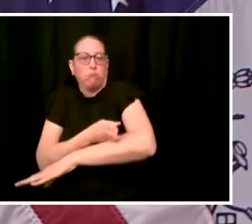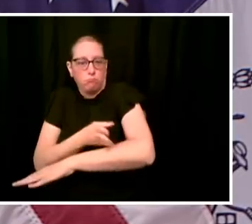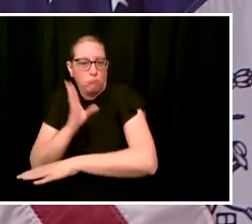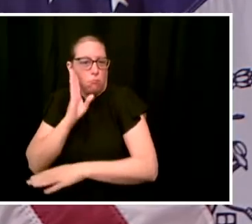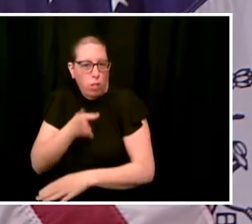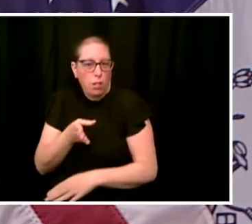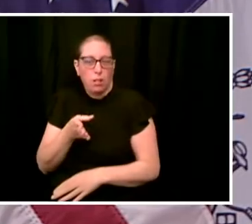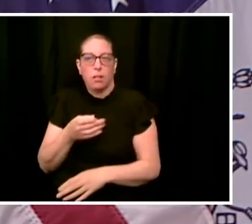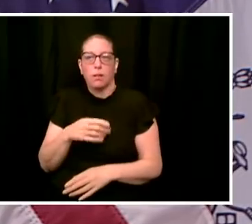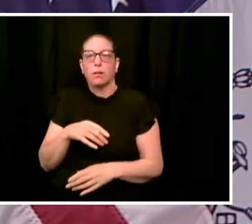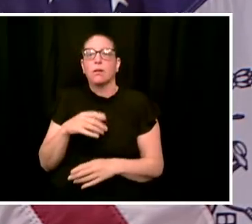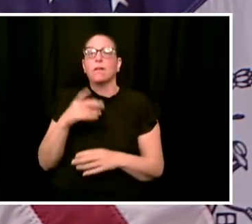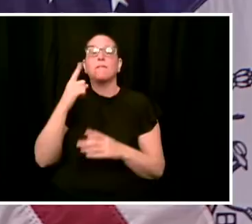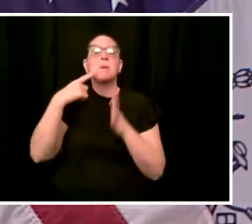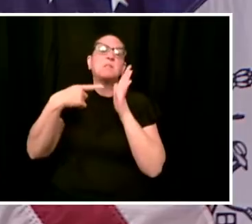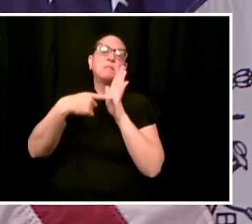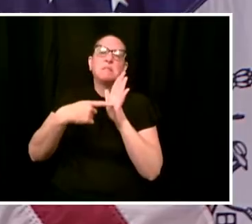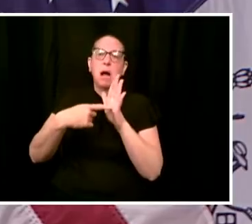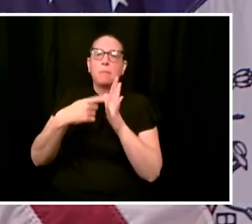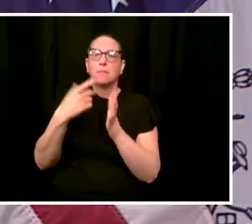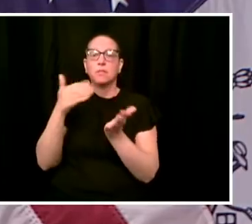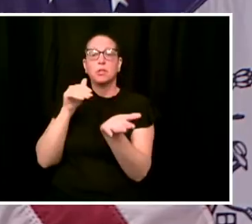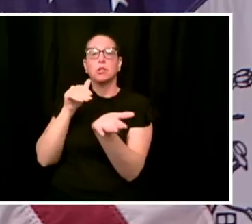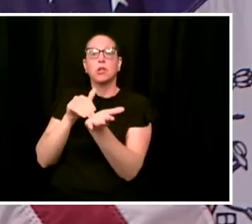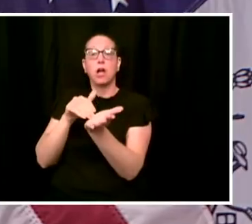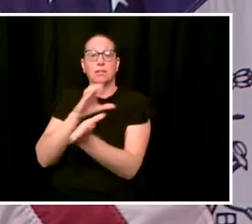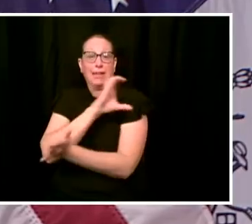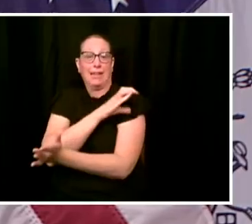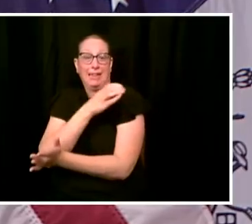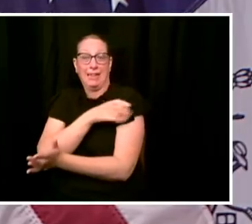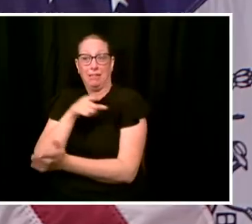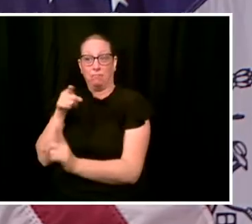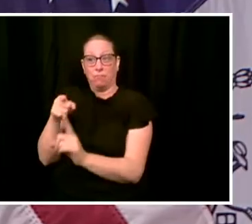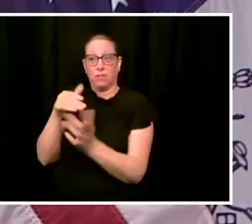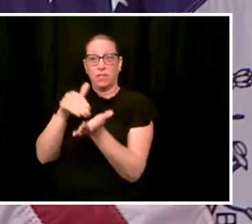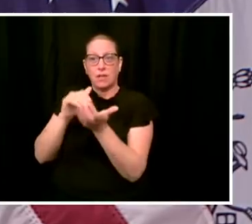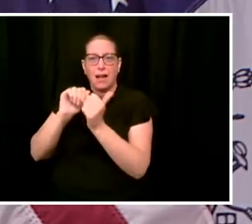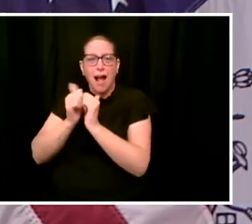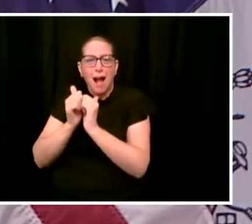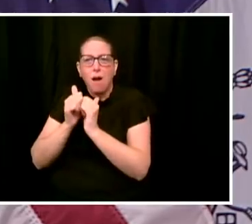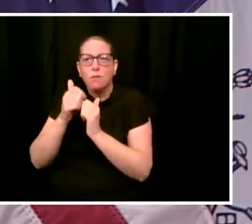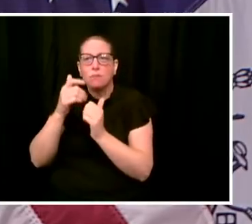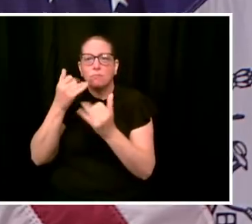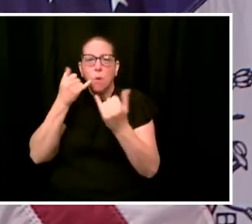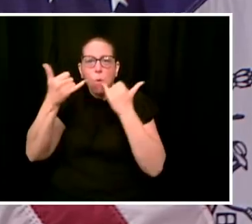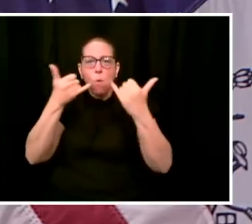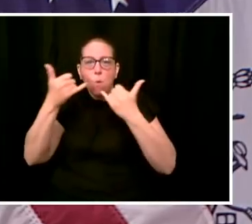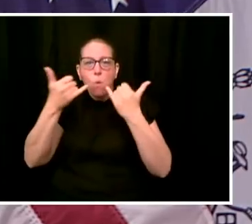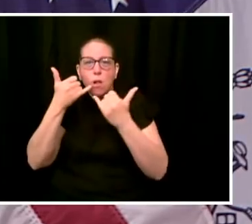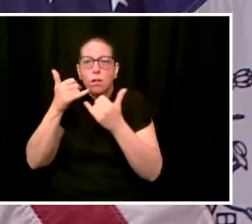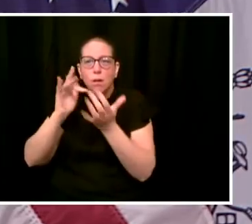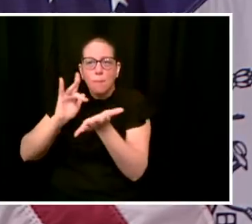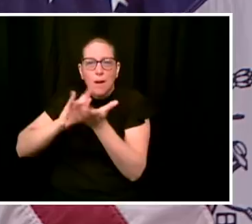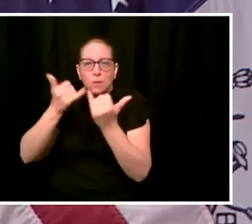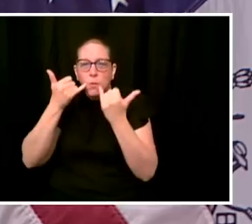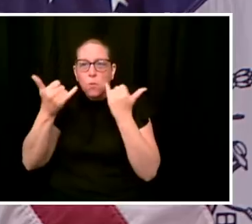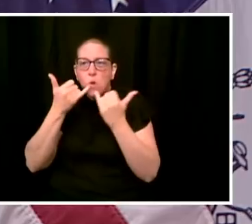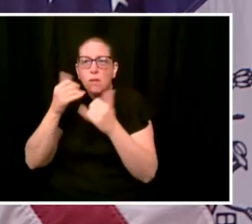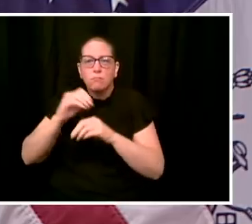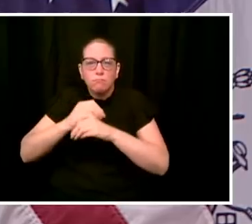CHANGES THAT ARE COMING. THE FACT THAT TREHE ARE PLACES